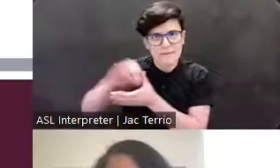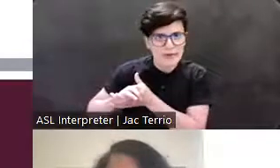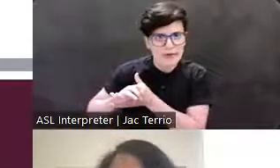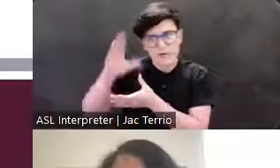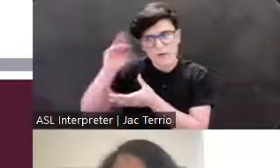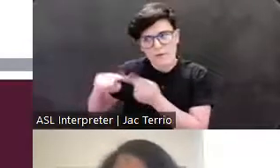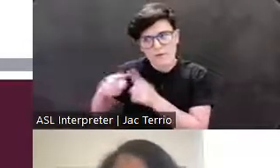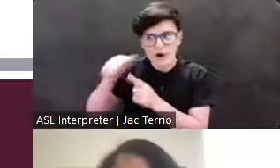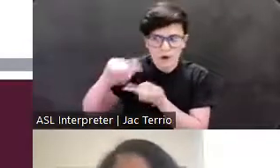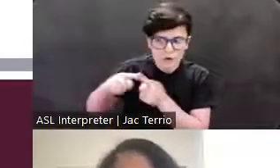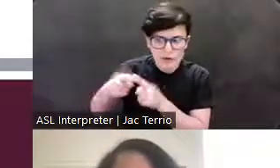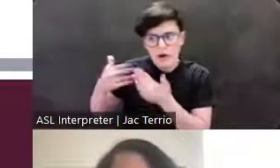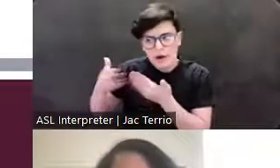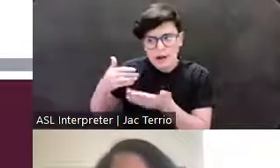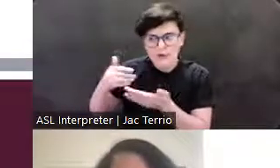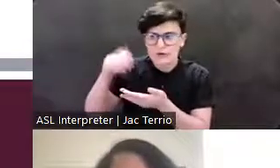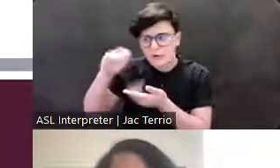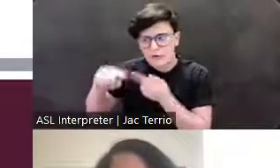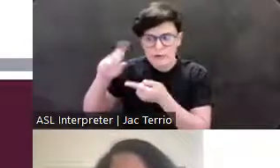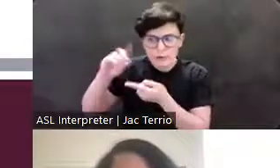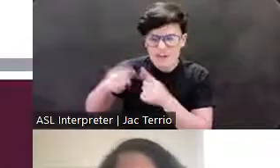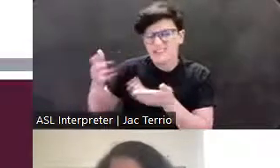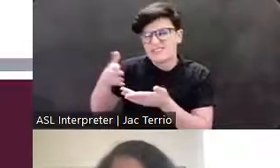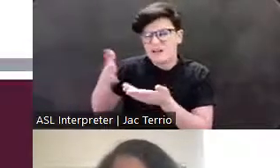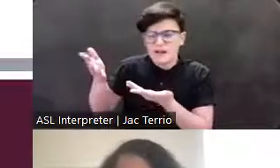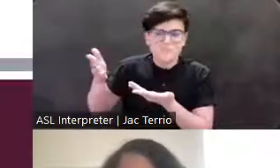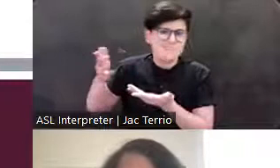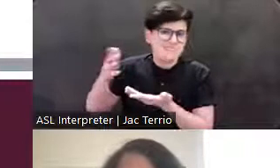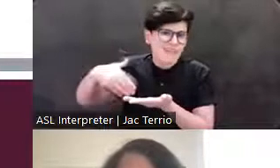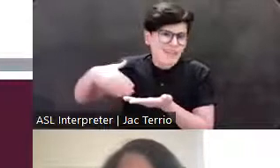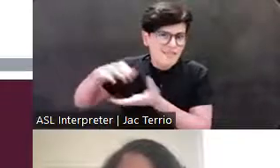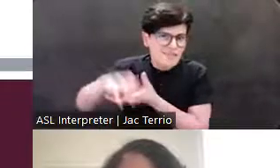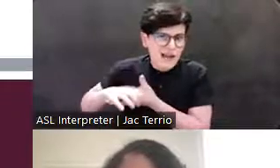Any of the protected categories we talked about earlier.